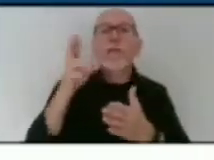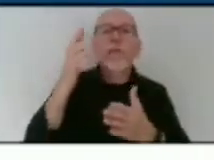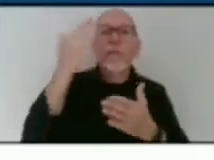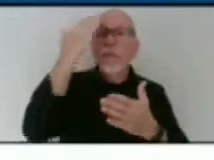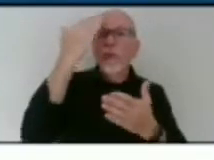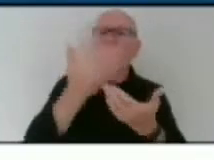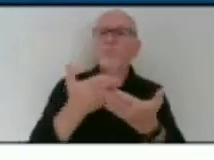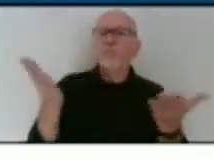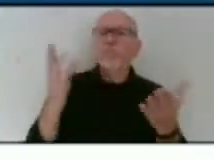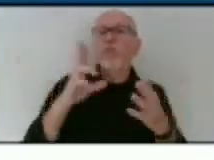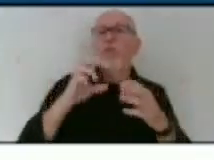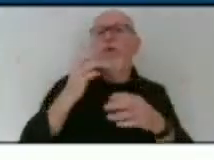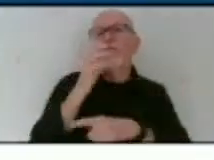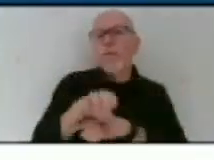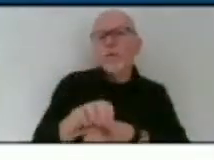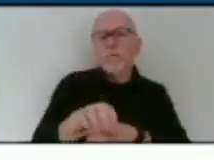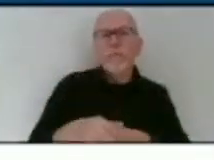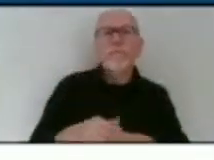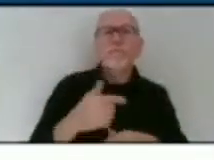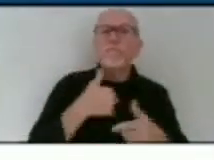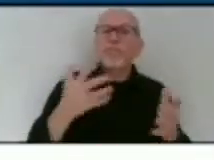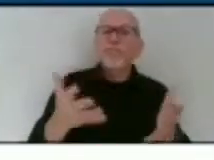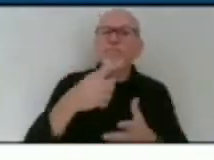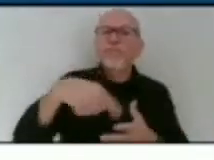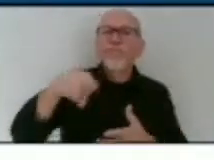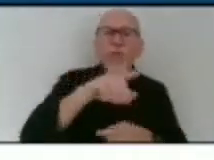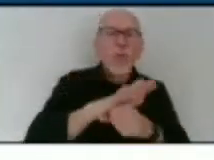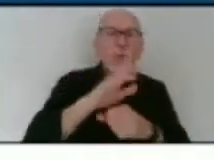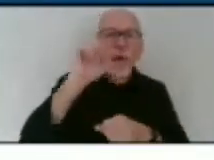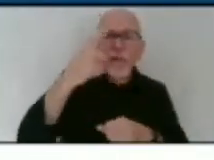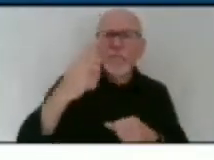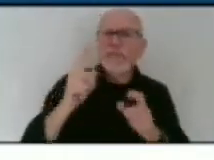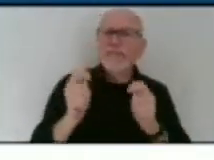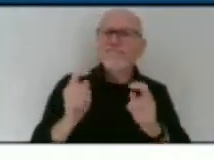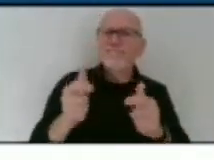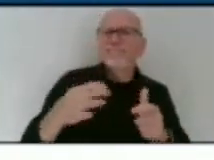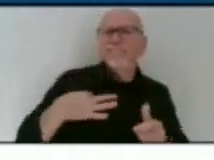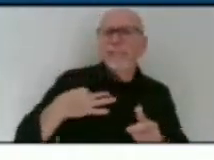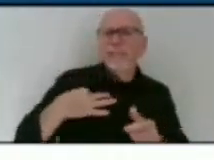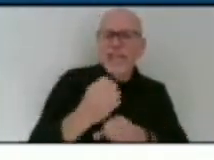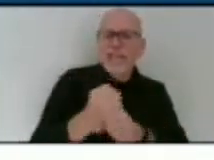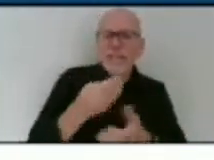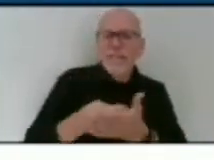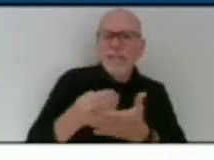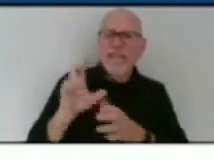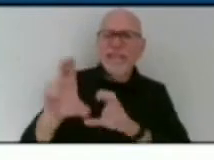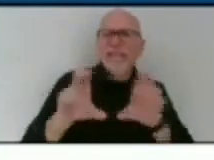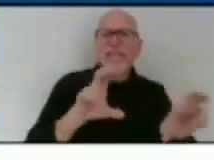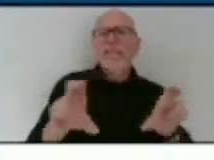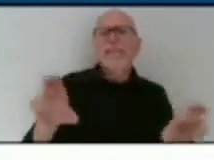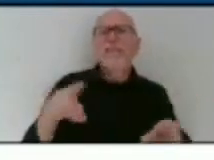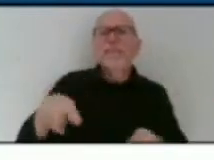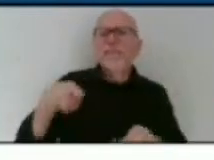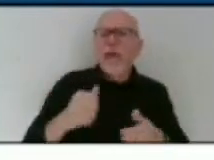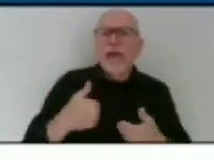other local leaders to expedite the process of applying for and receiving these funds so that you get the help you need quickly.